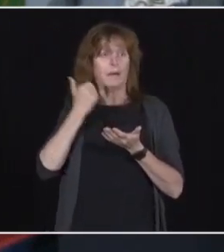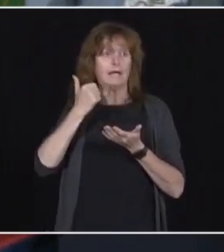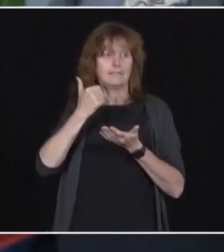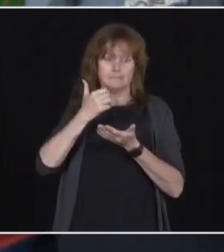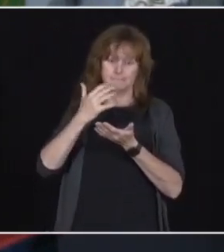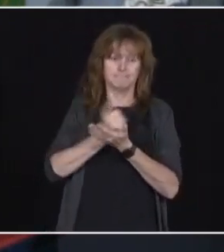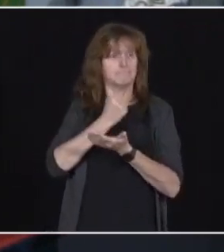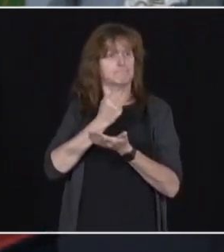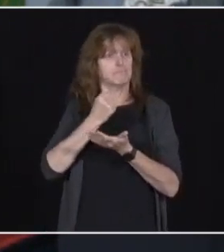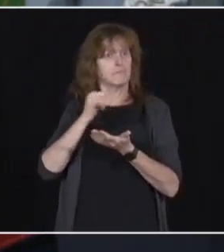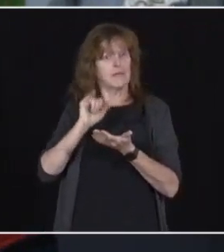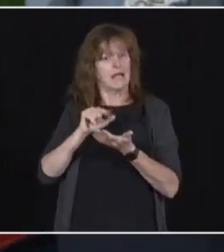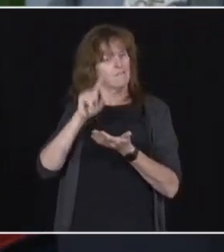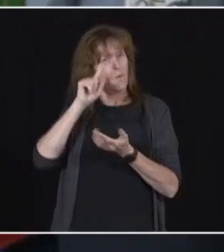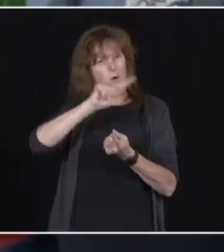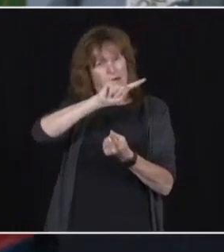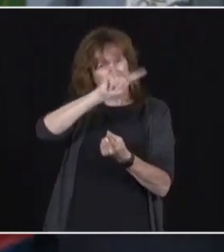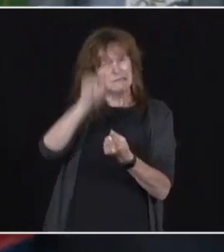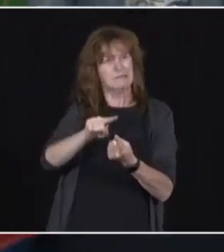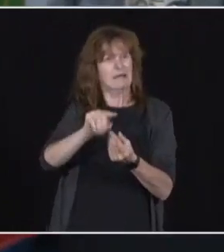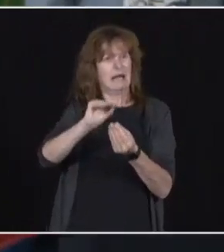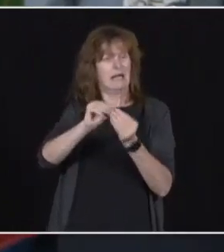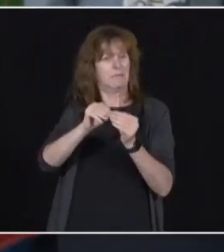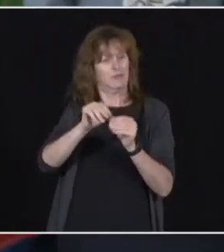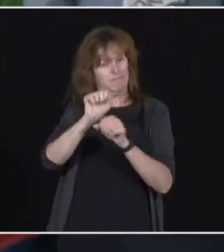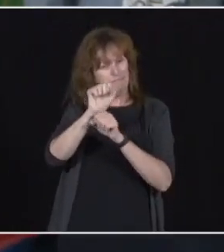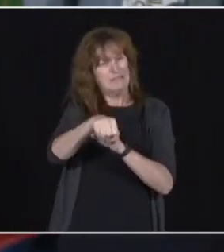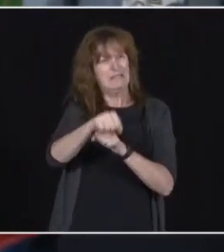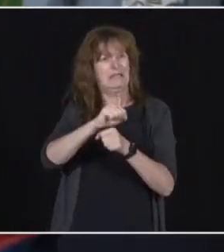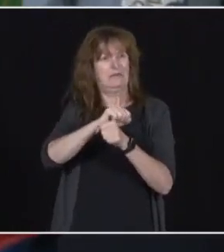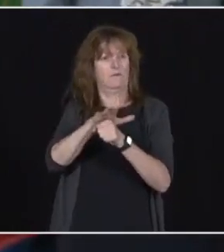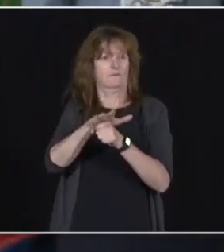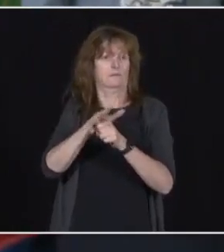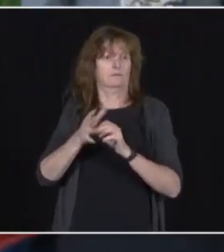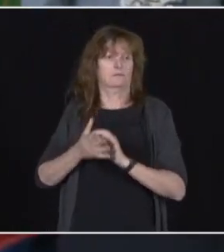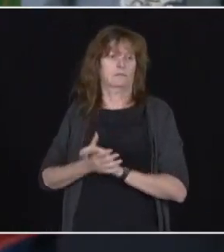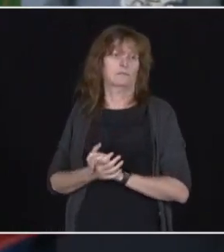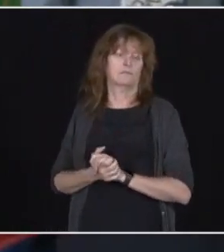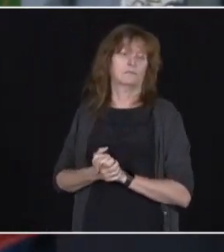This is a new thing. And we want to see how the public embraces this